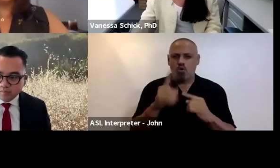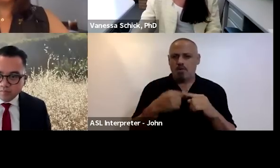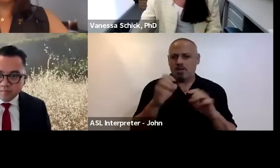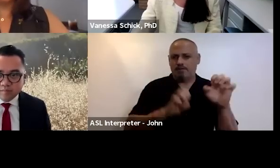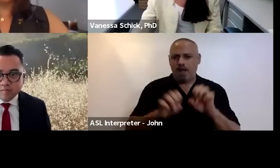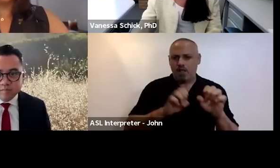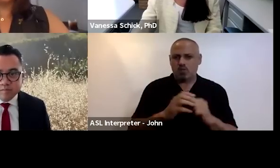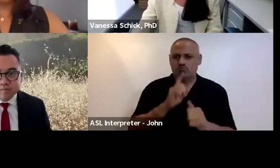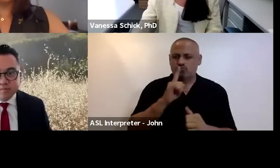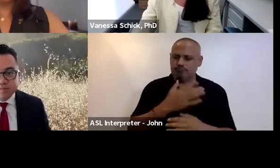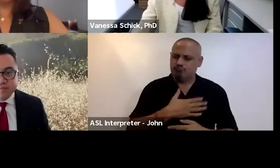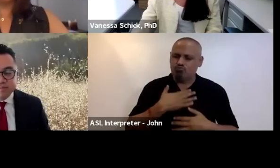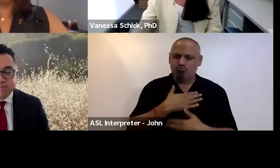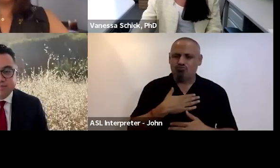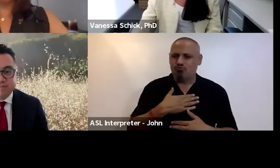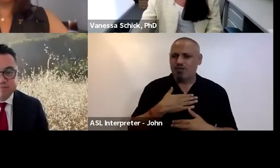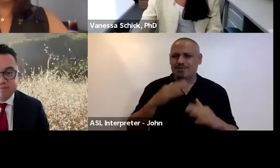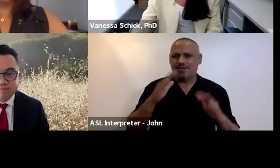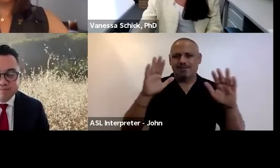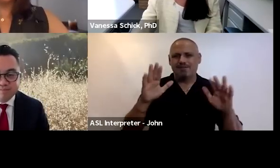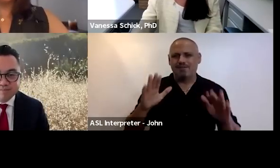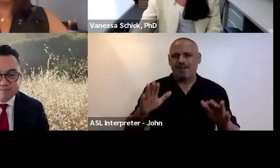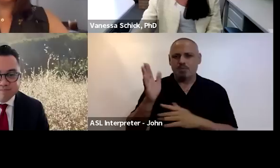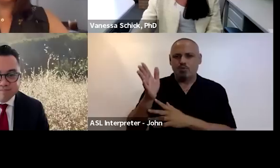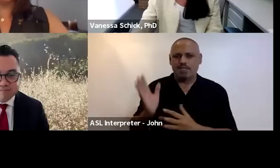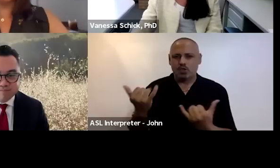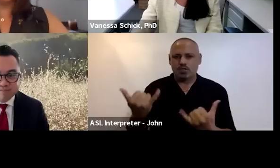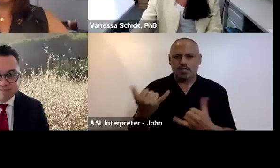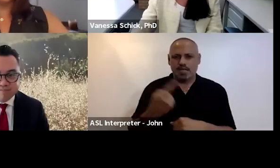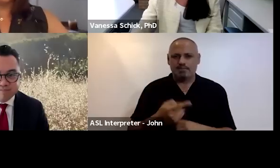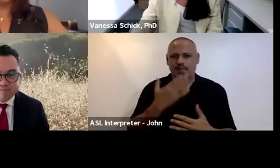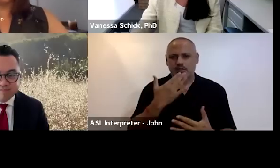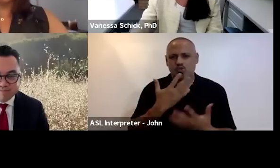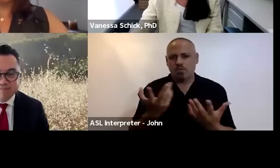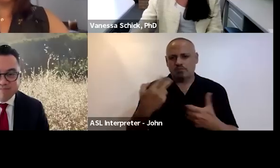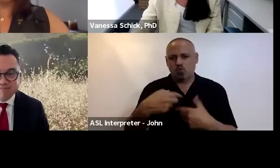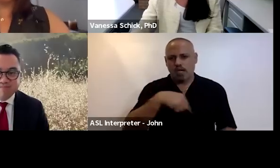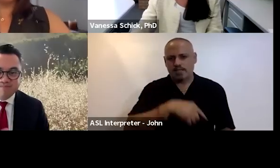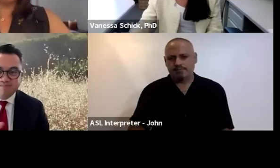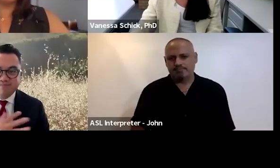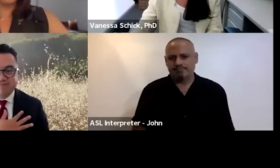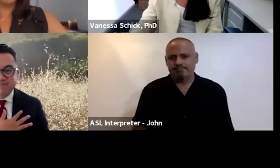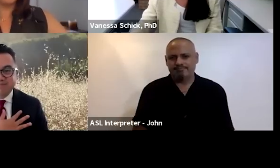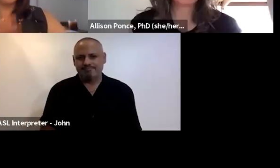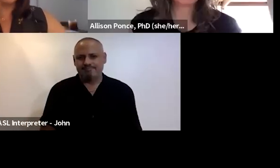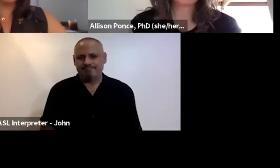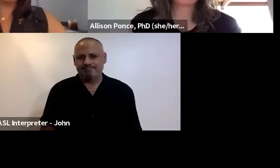But really appreciate all of our fabulous presenters today. Thank you so much for joining us. Thank you all.